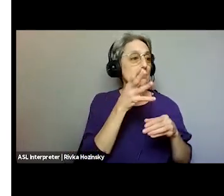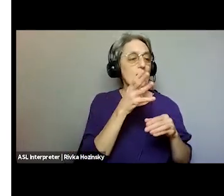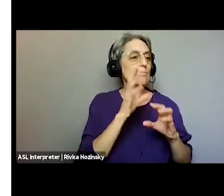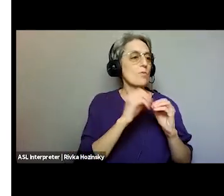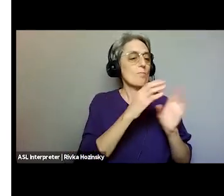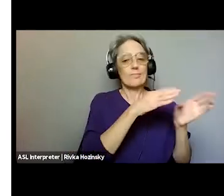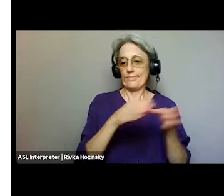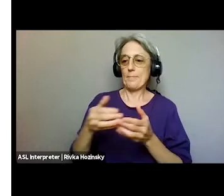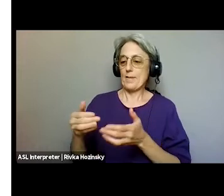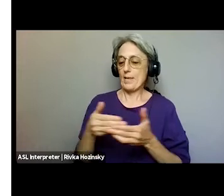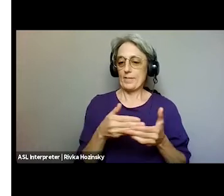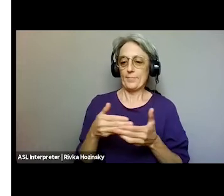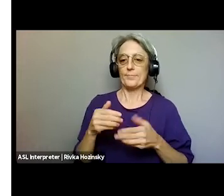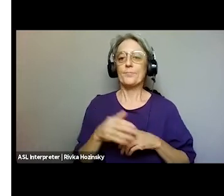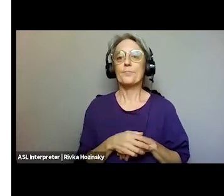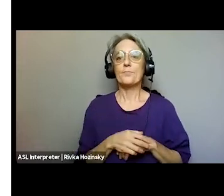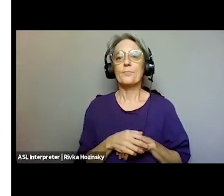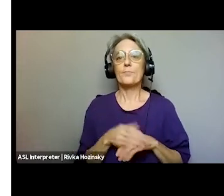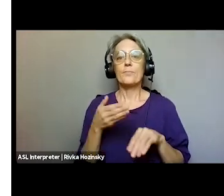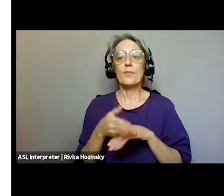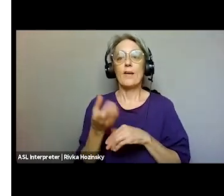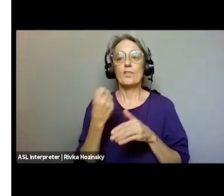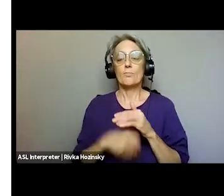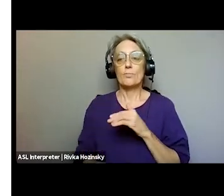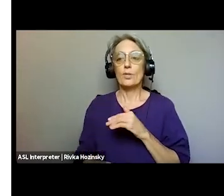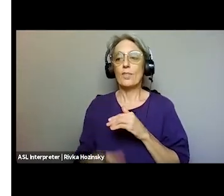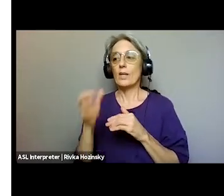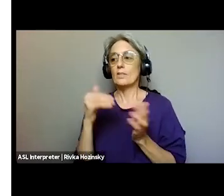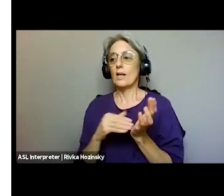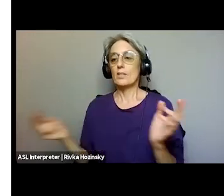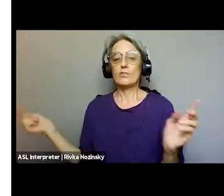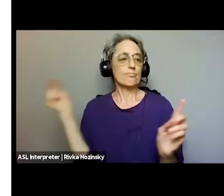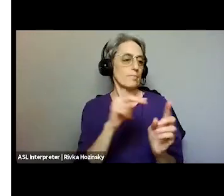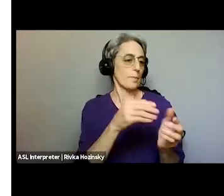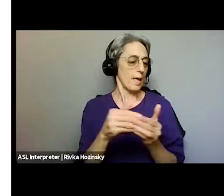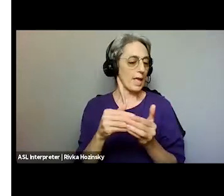the postpartum period is a time of a particular vulnerability for all new parents and potentially